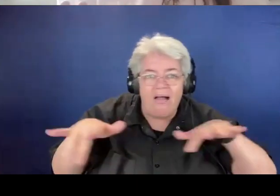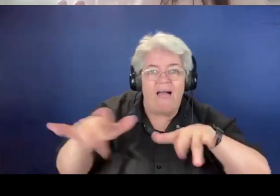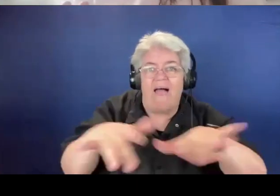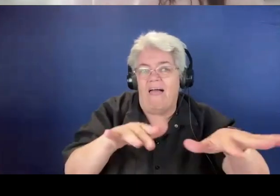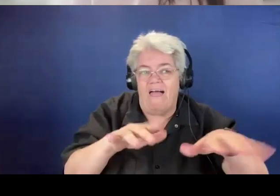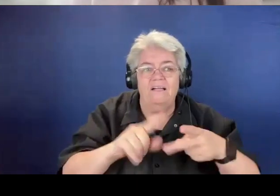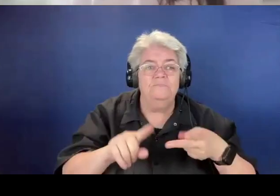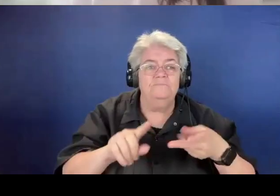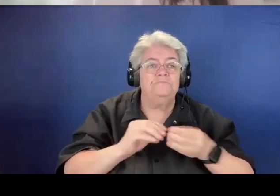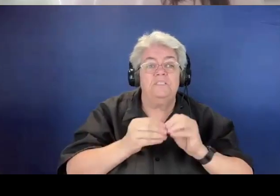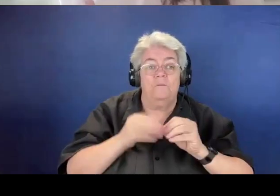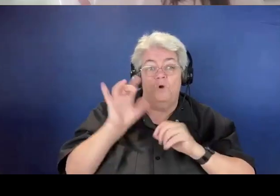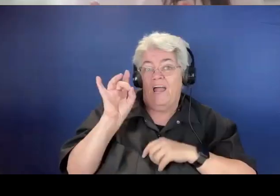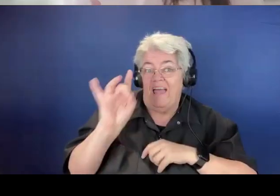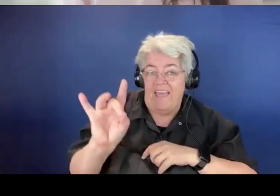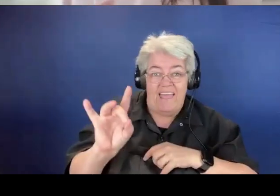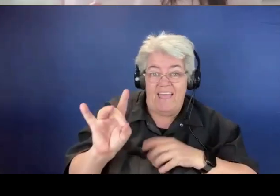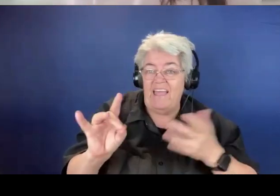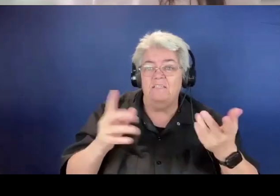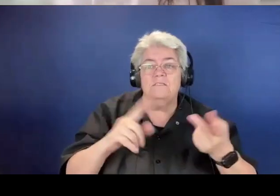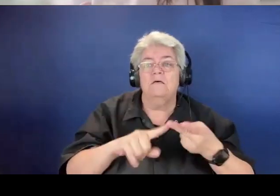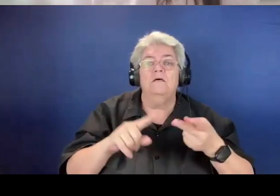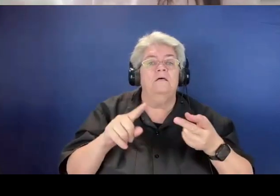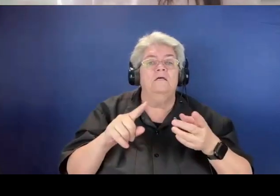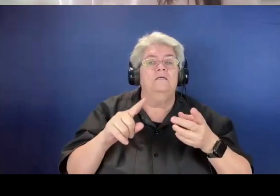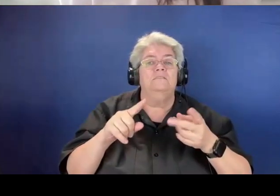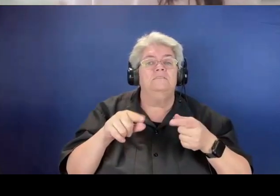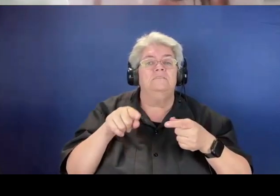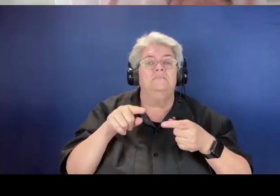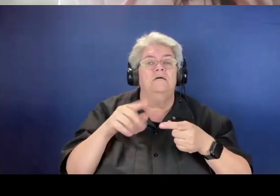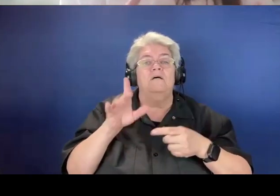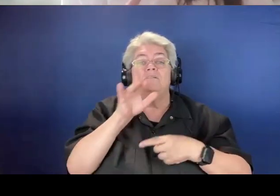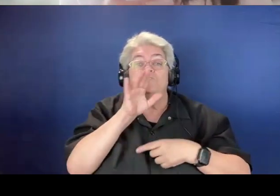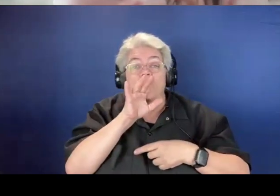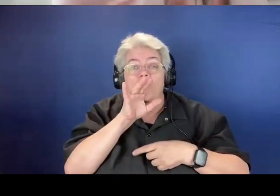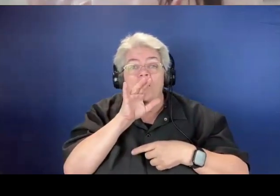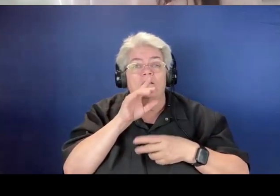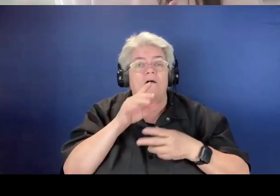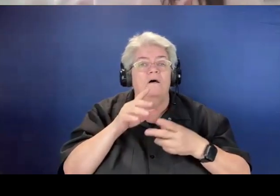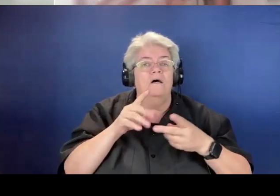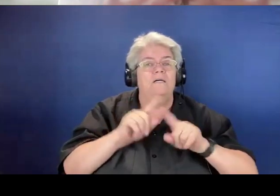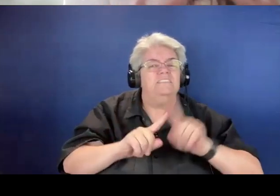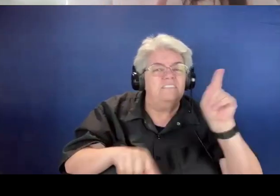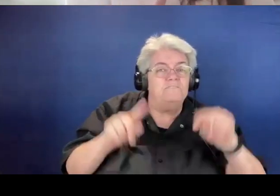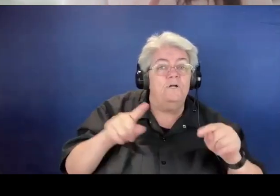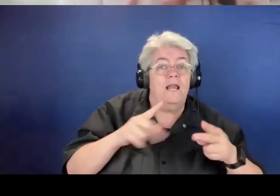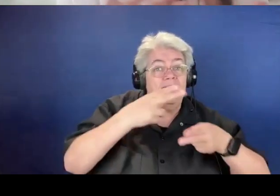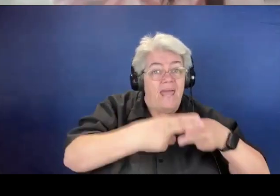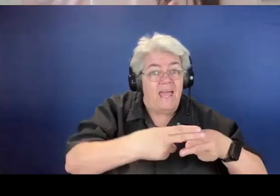Technique number 8 vary the types of of talk using naming and labeling self-talk